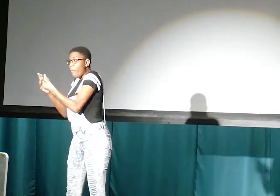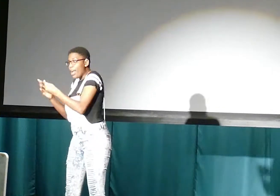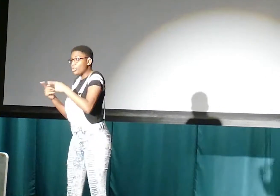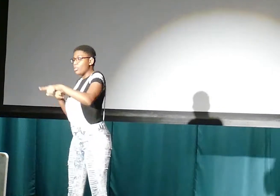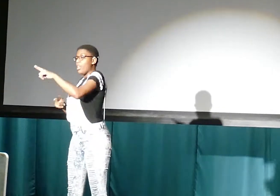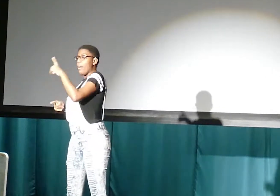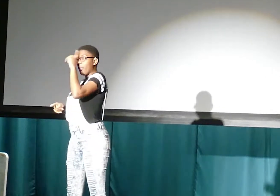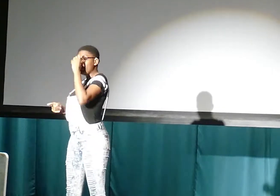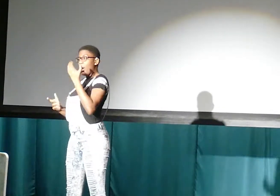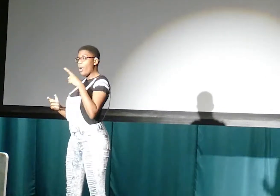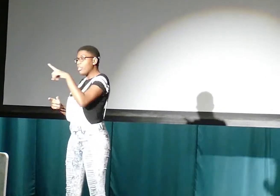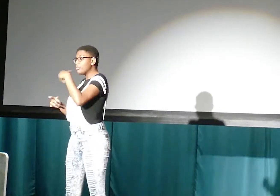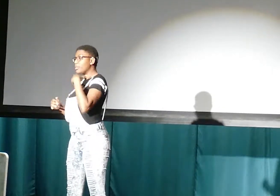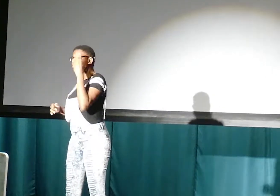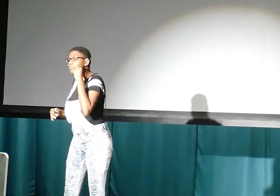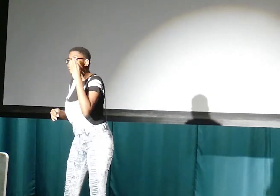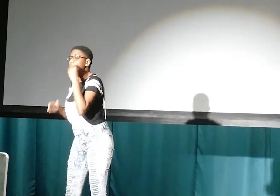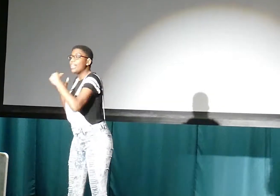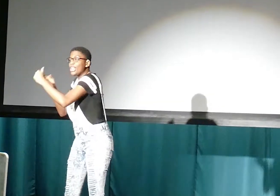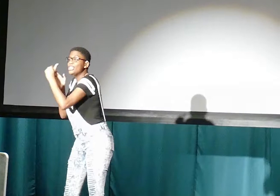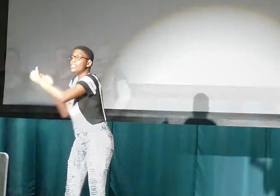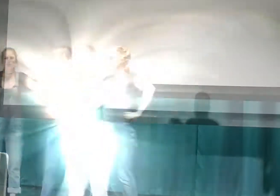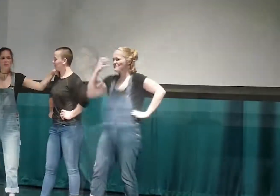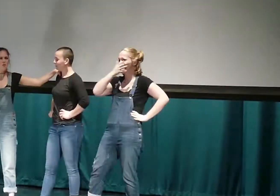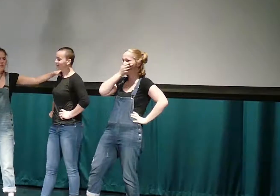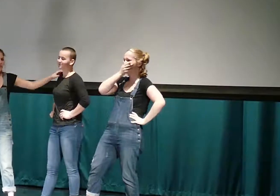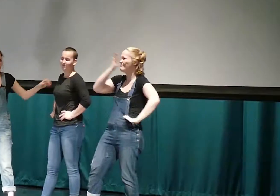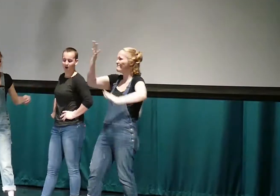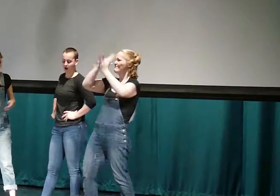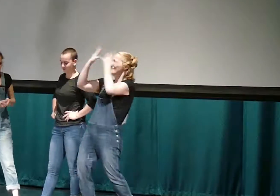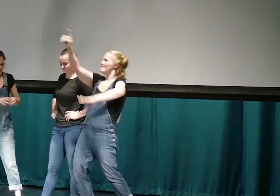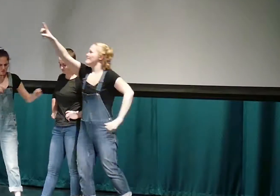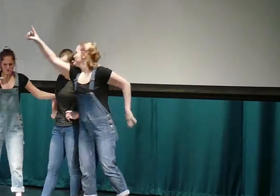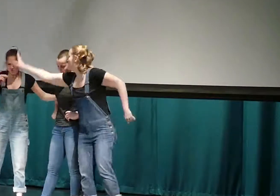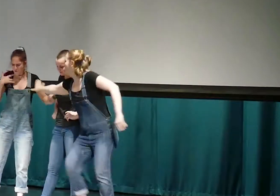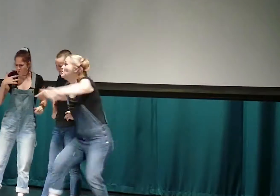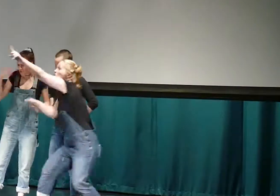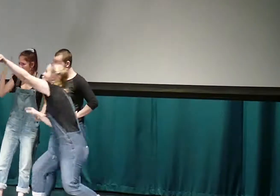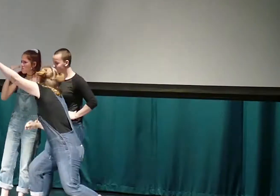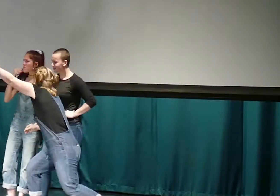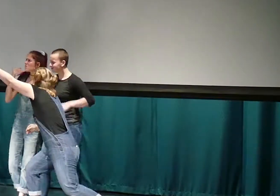We are giving them this money because we want them to experience leadership... Oooo! Look at the colors! Look! Look!